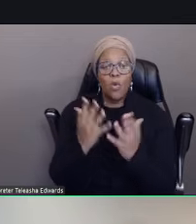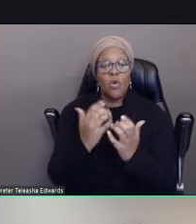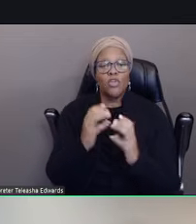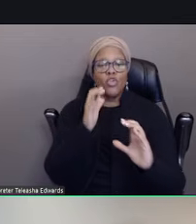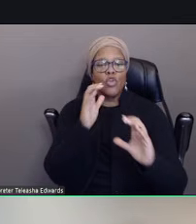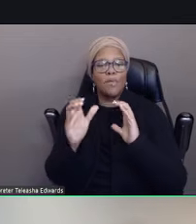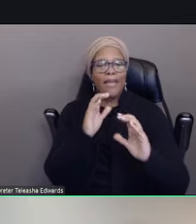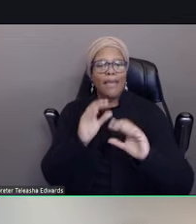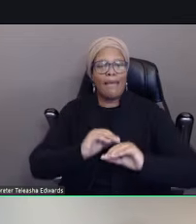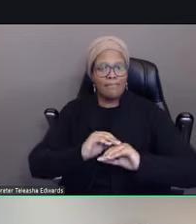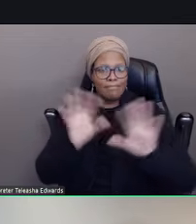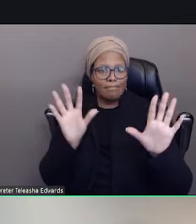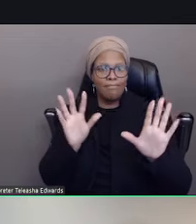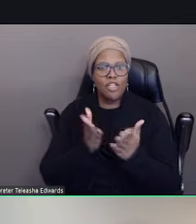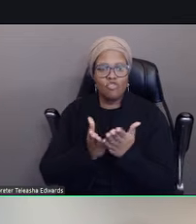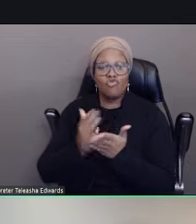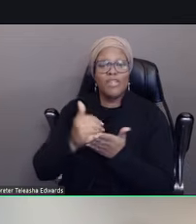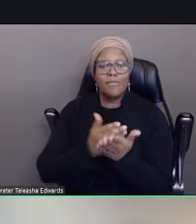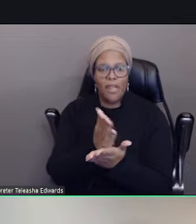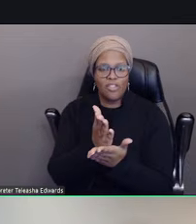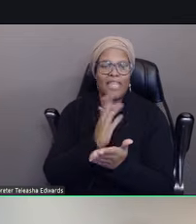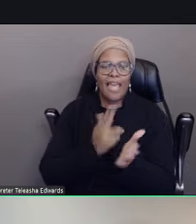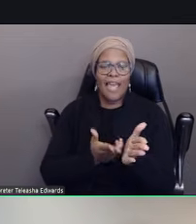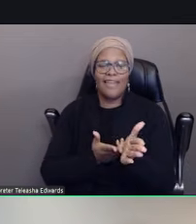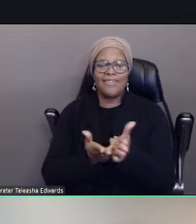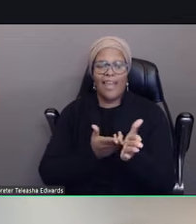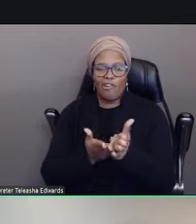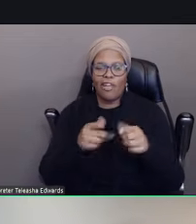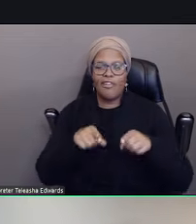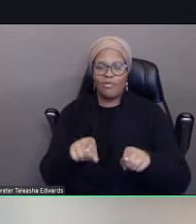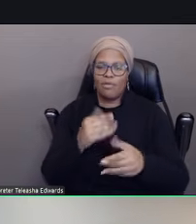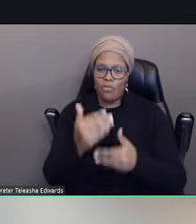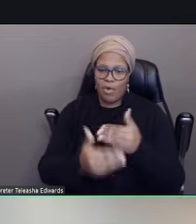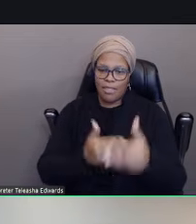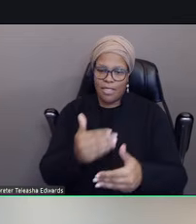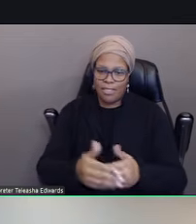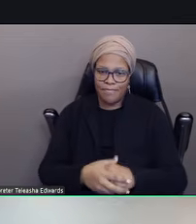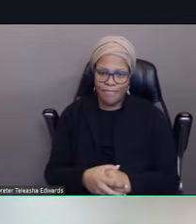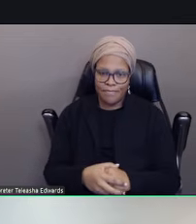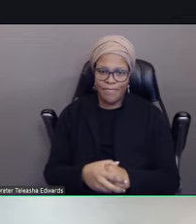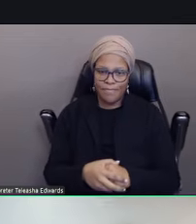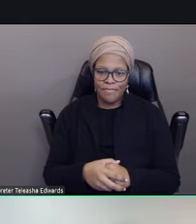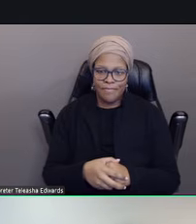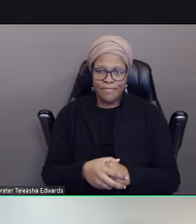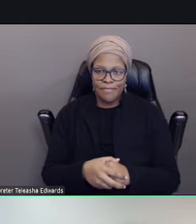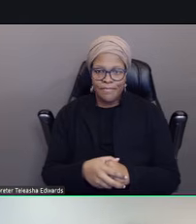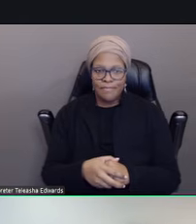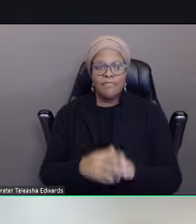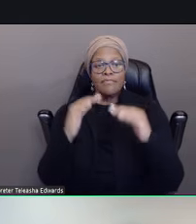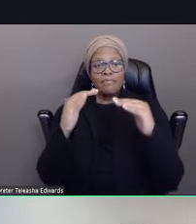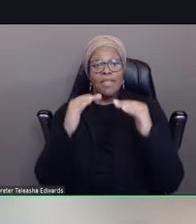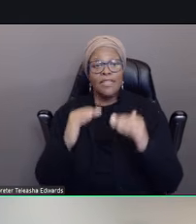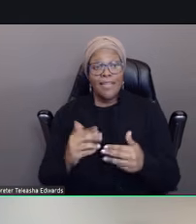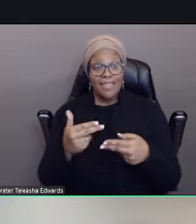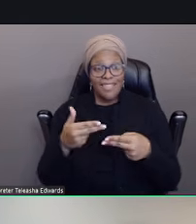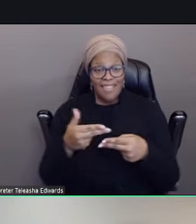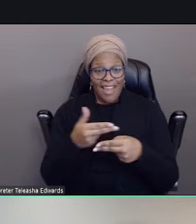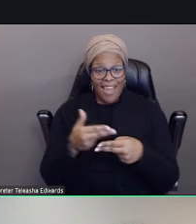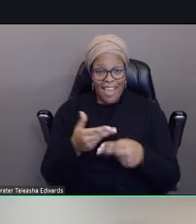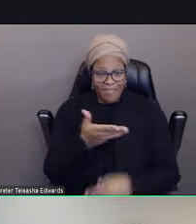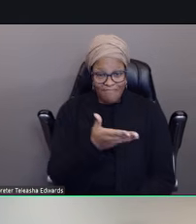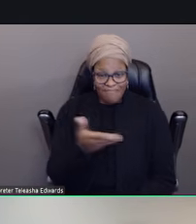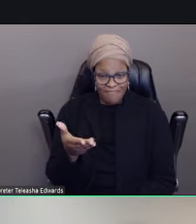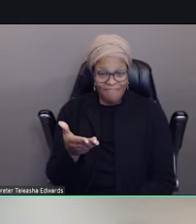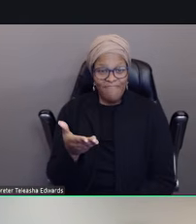and with integrity throughout the process. This next slide um is a review of the six initiatives